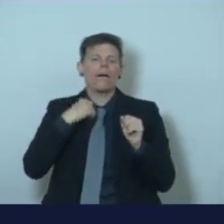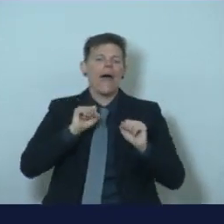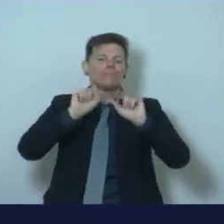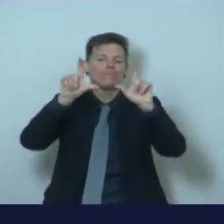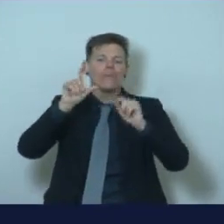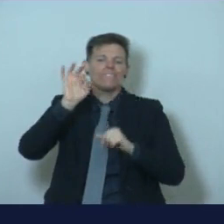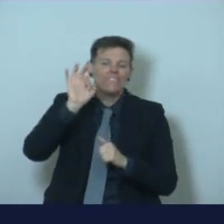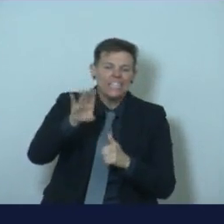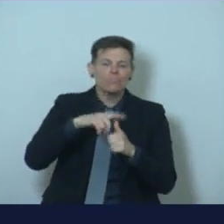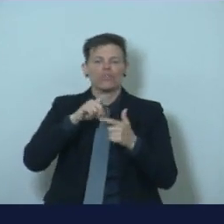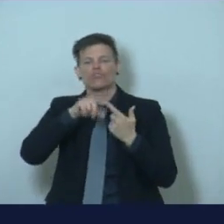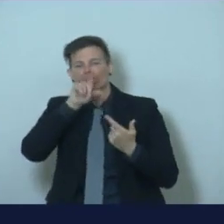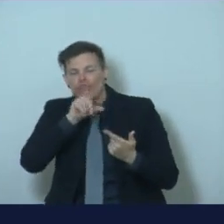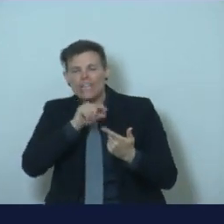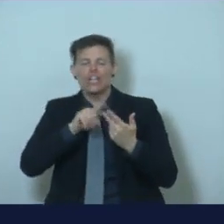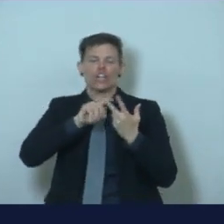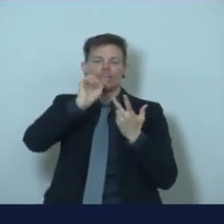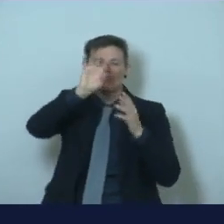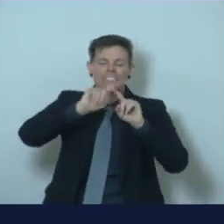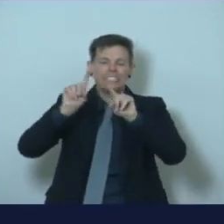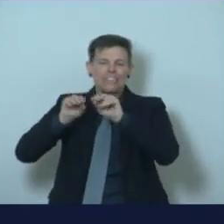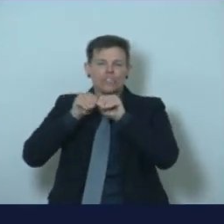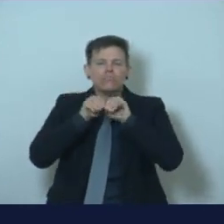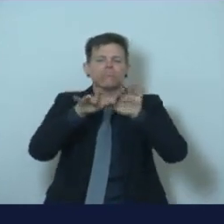THAT IS WHAT WE NEED YOU TO DO. ALL RIGHT.